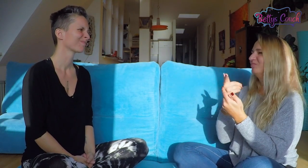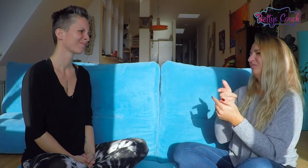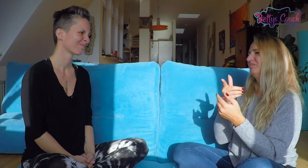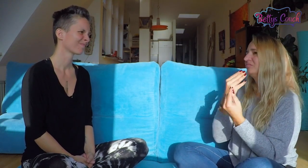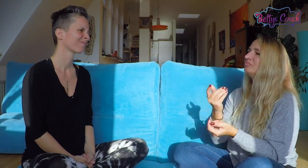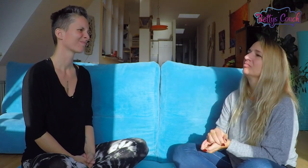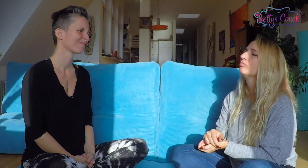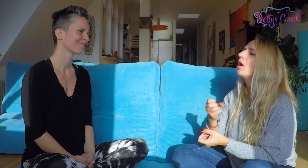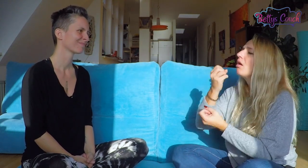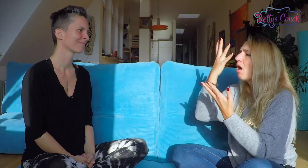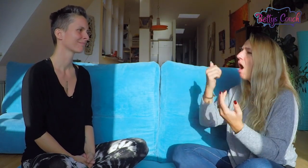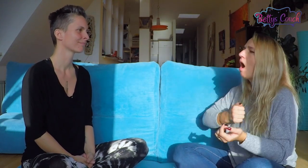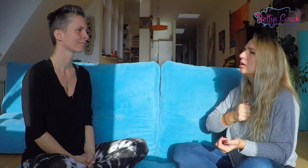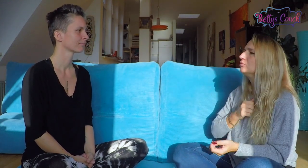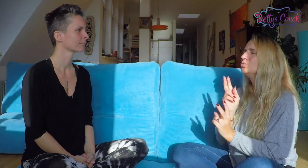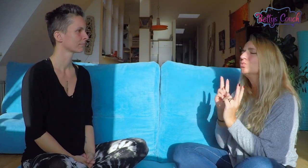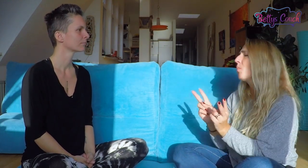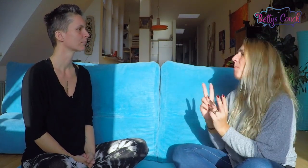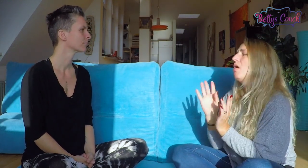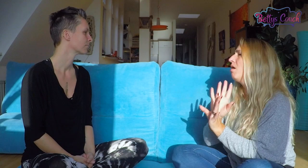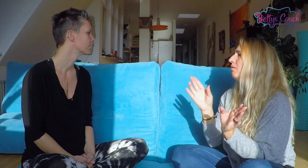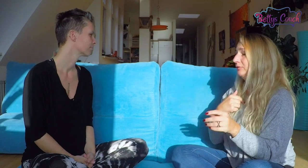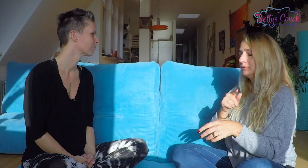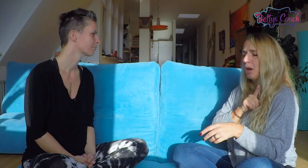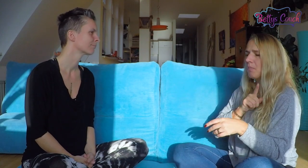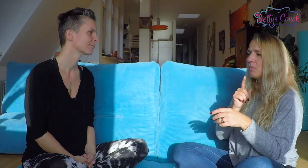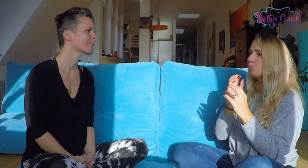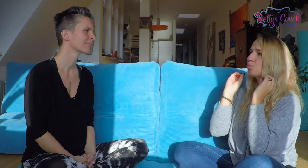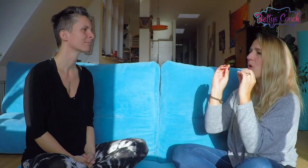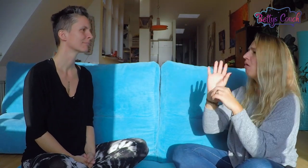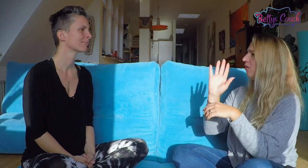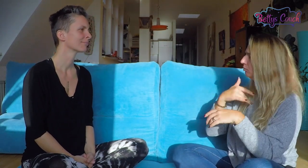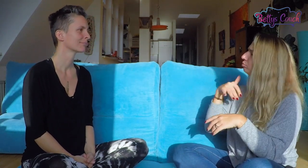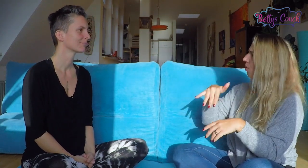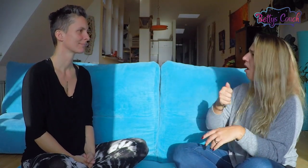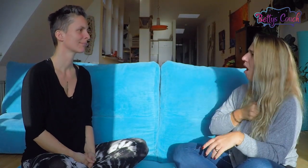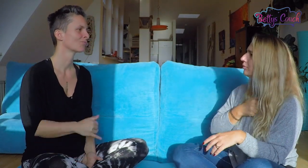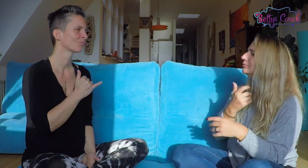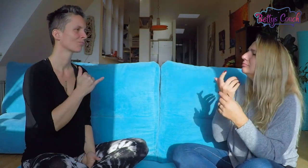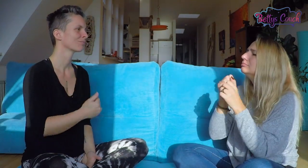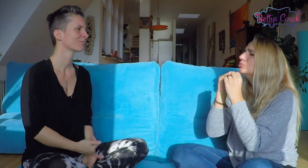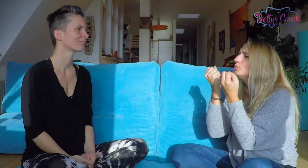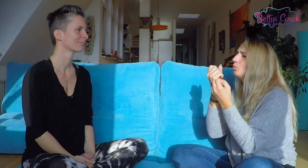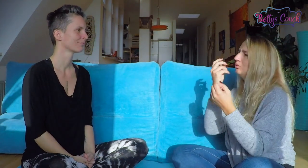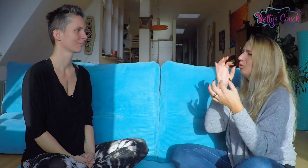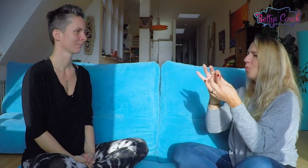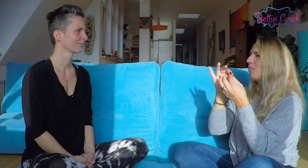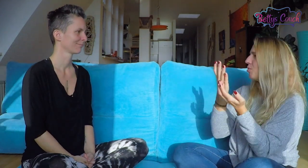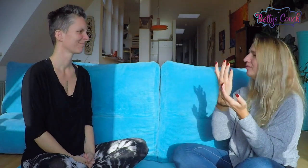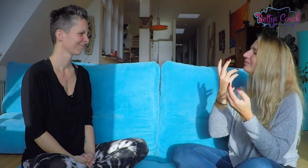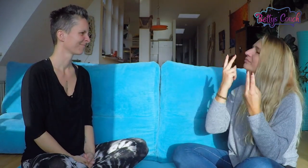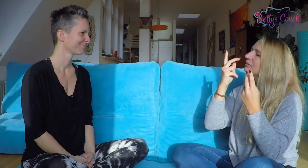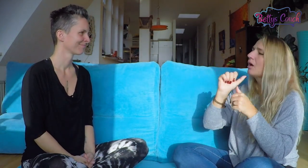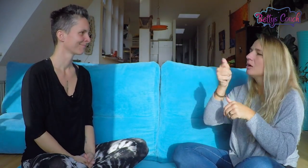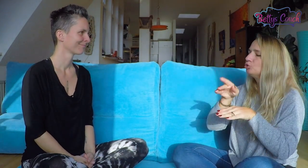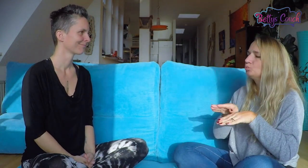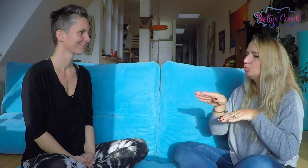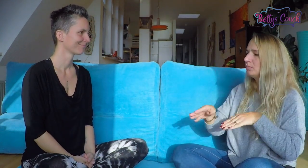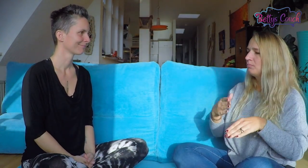It is normal for fear to arise. I have it too. It always depends on the situation. It is important to take the first small step.